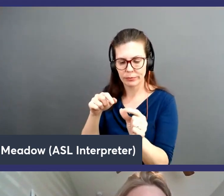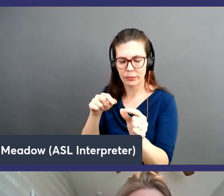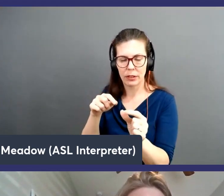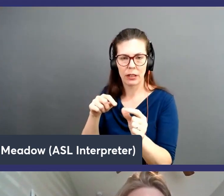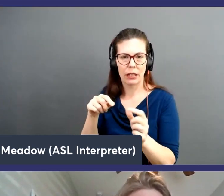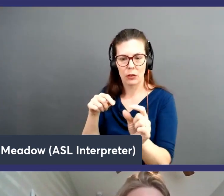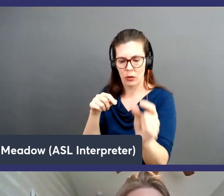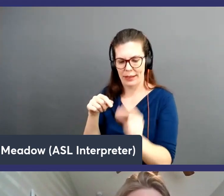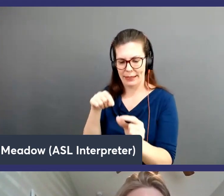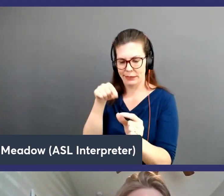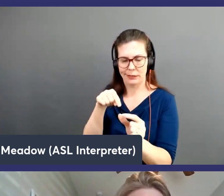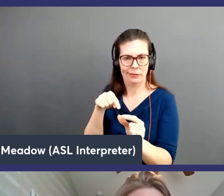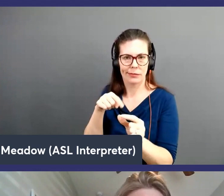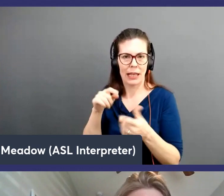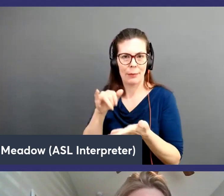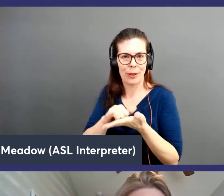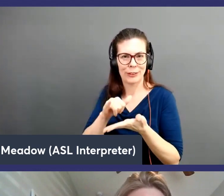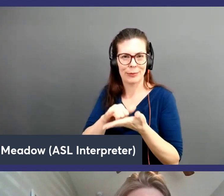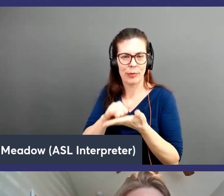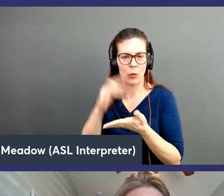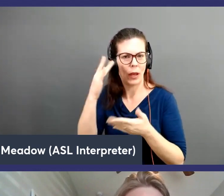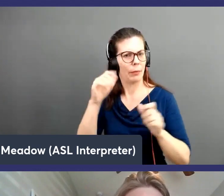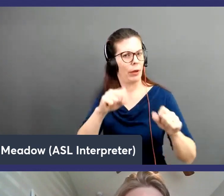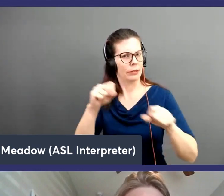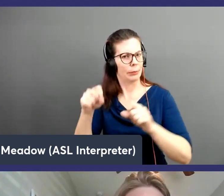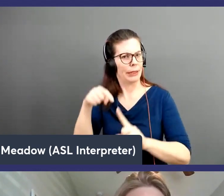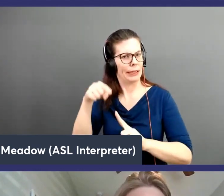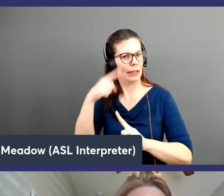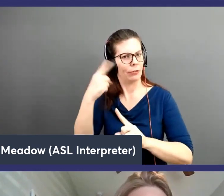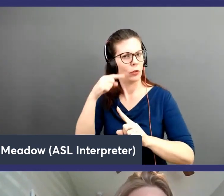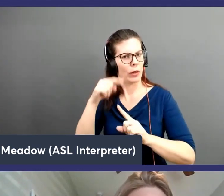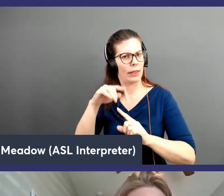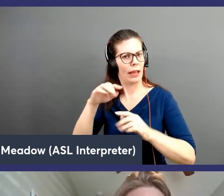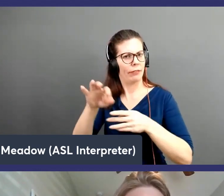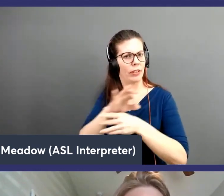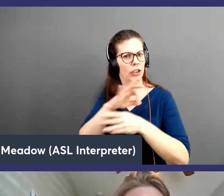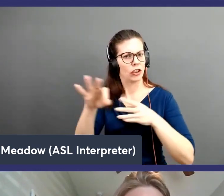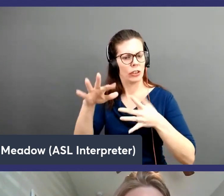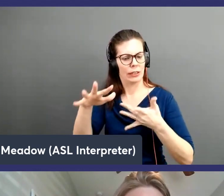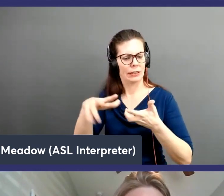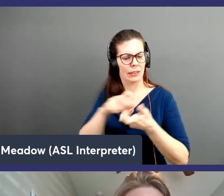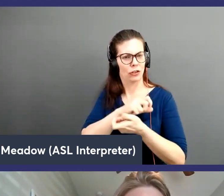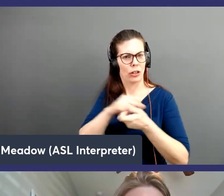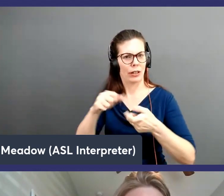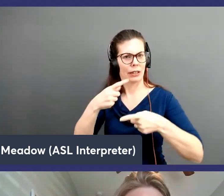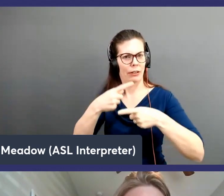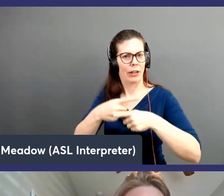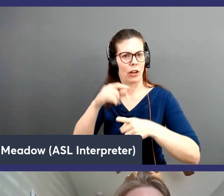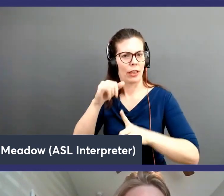because the probability in the wave function destructively interferes for that particular possibility.